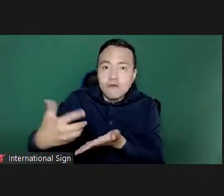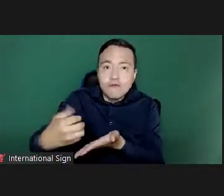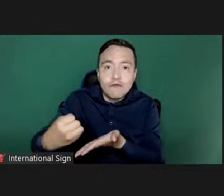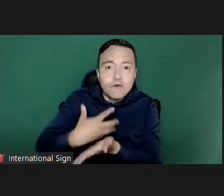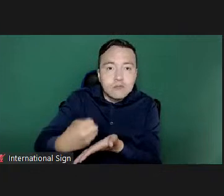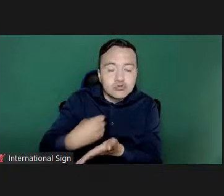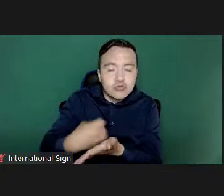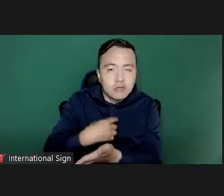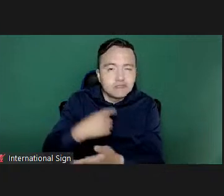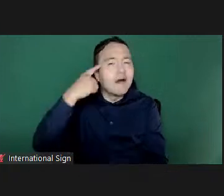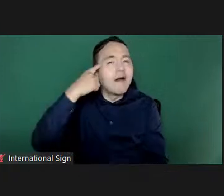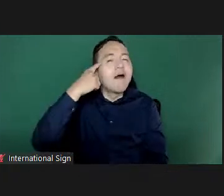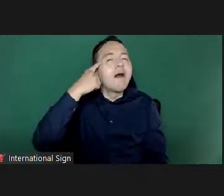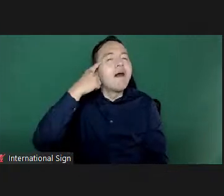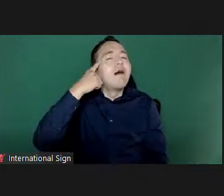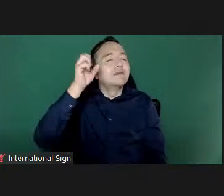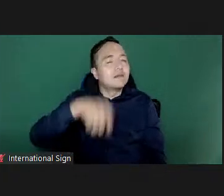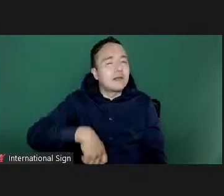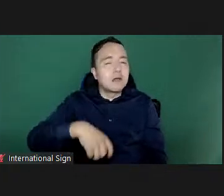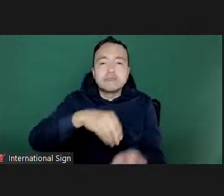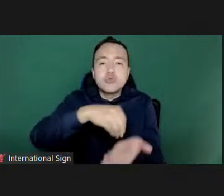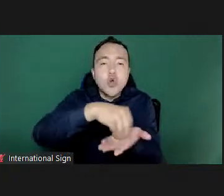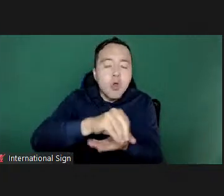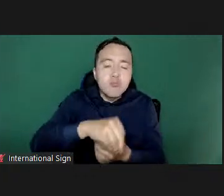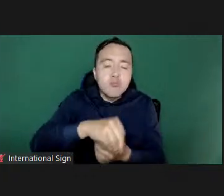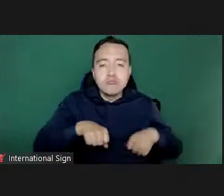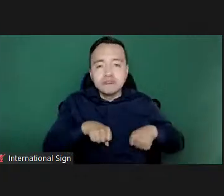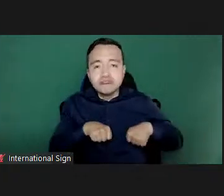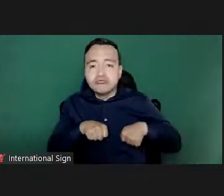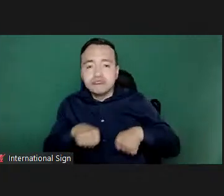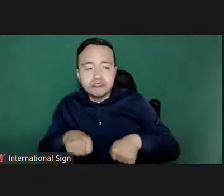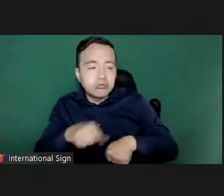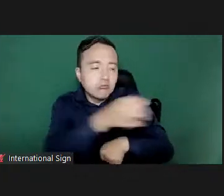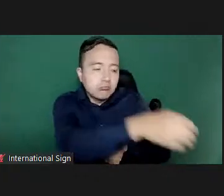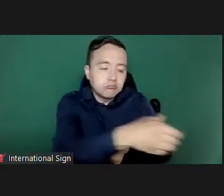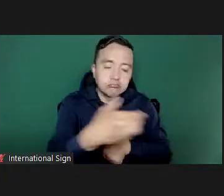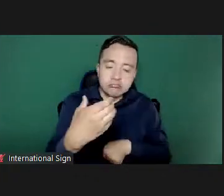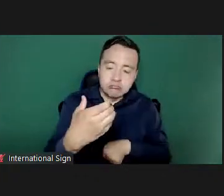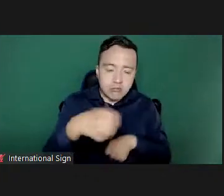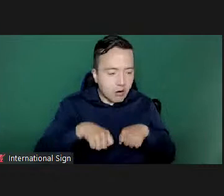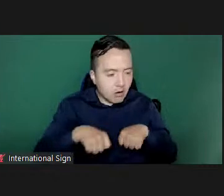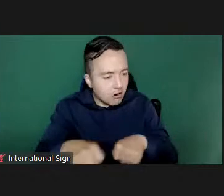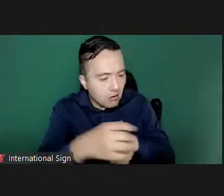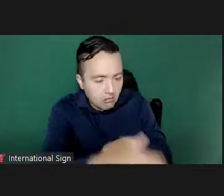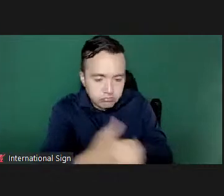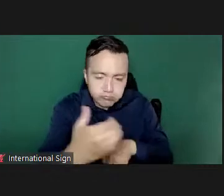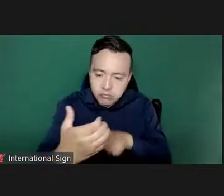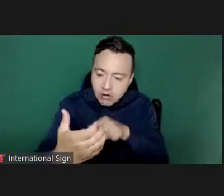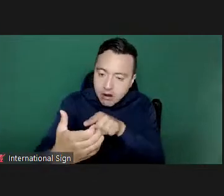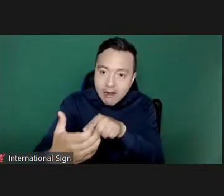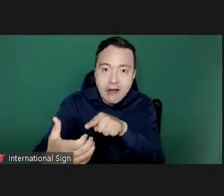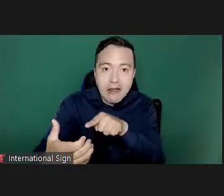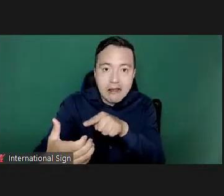And so it's a battle. It's a process. But is our intention as government to continue this thrust.